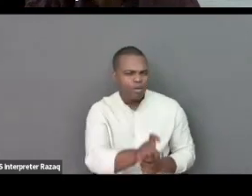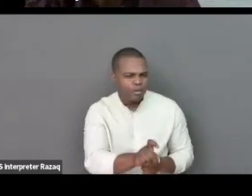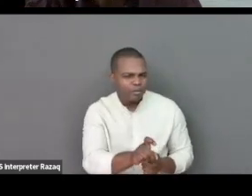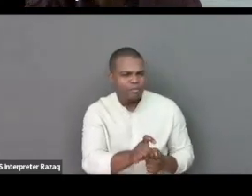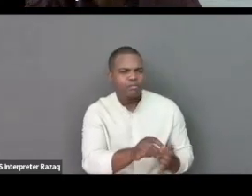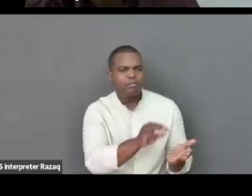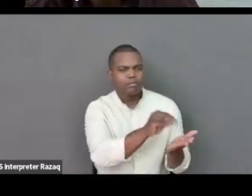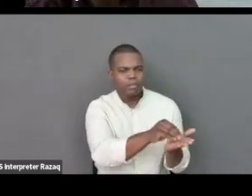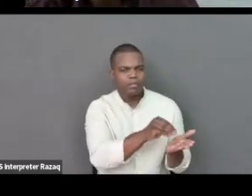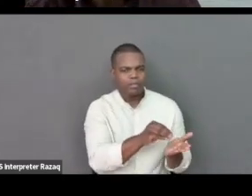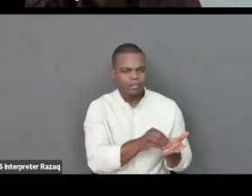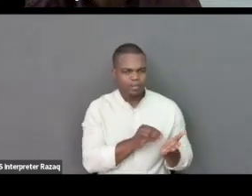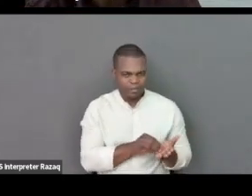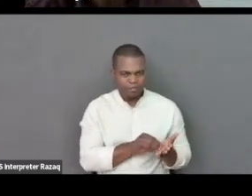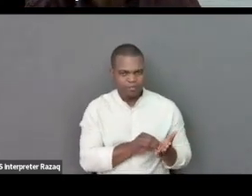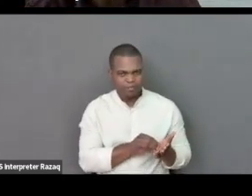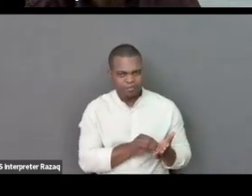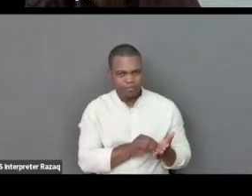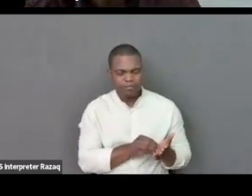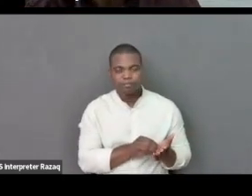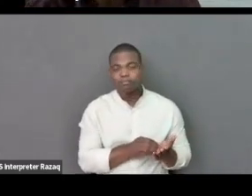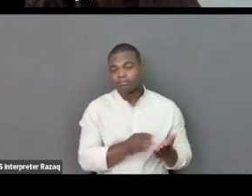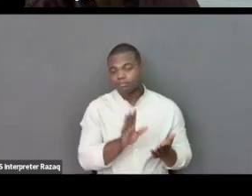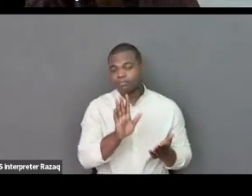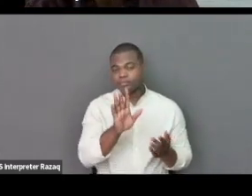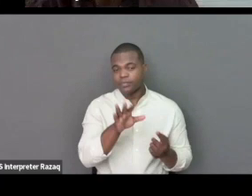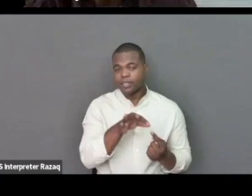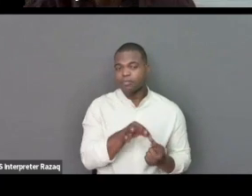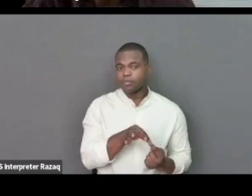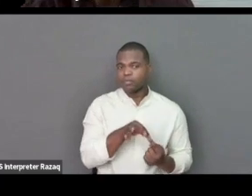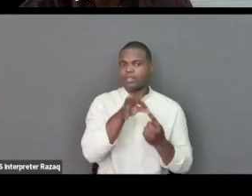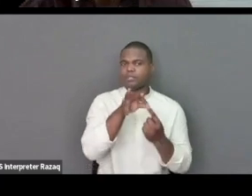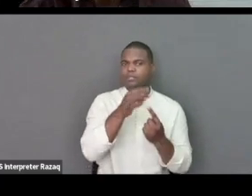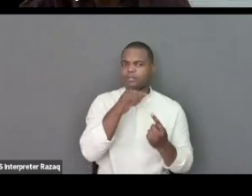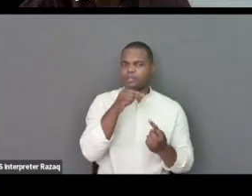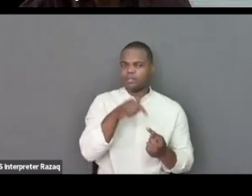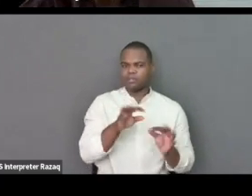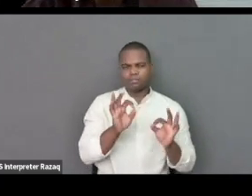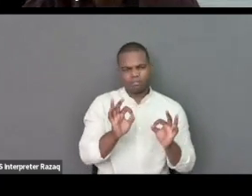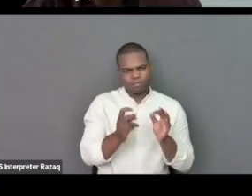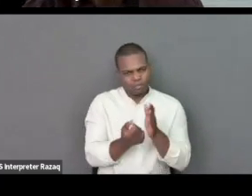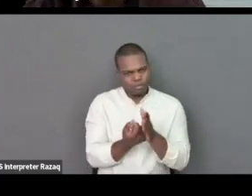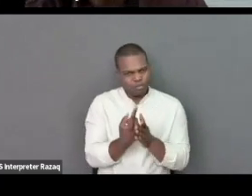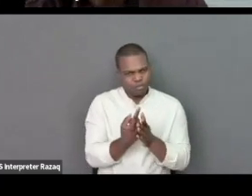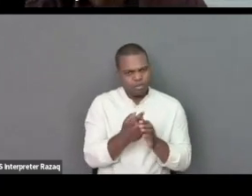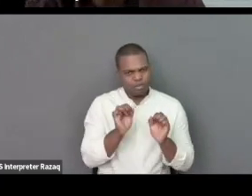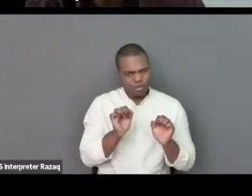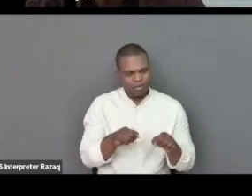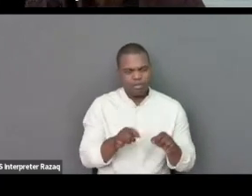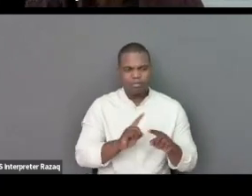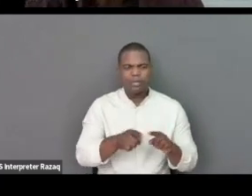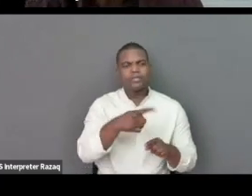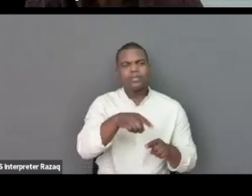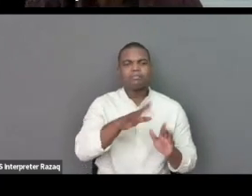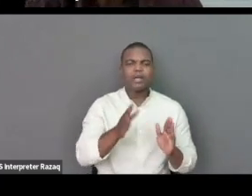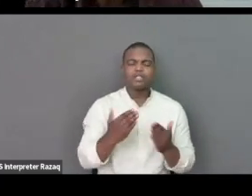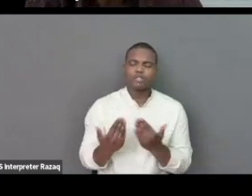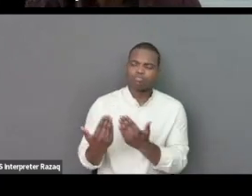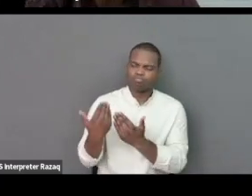of the project do we think or say that the users should or have to give a feedback. If they are willing to